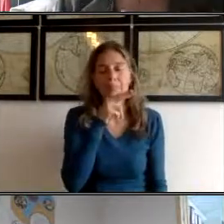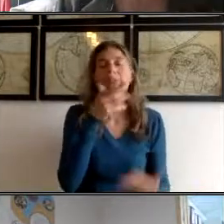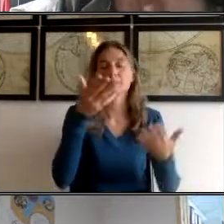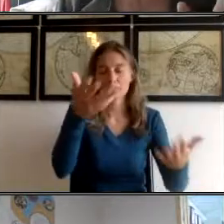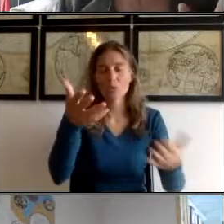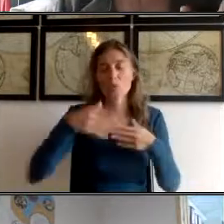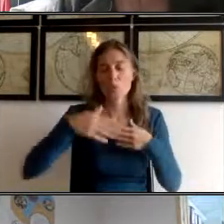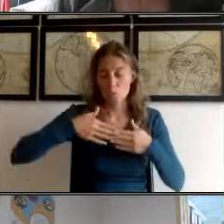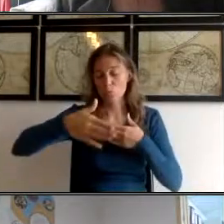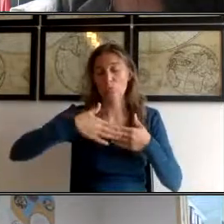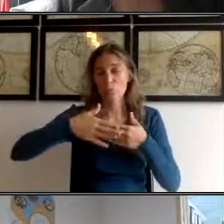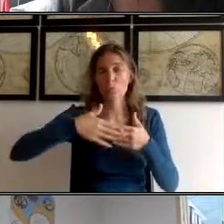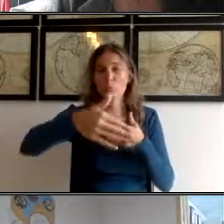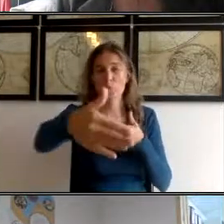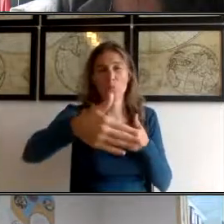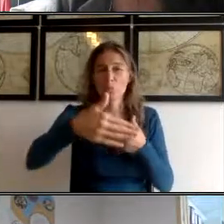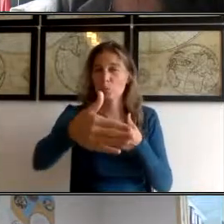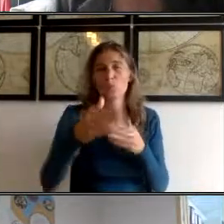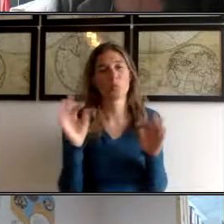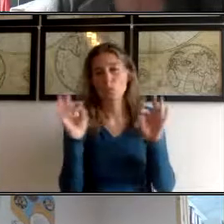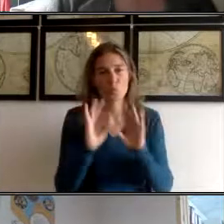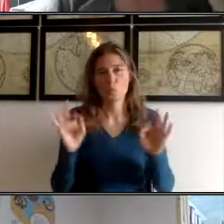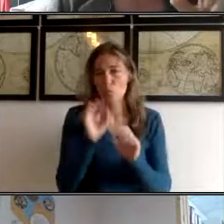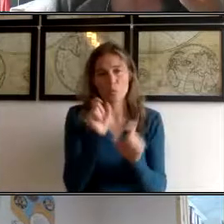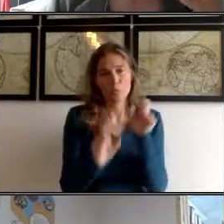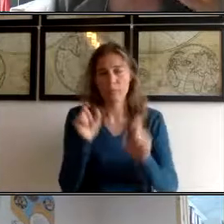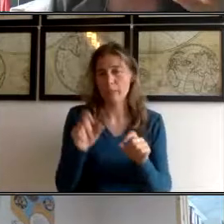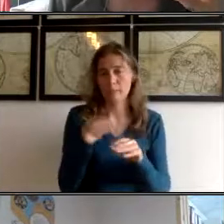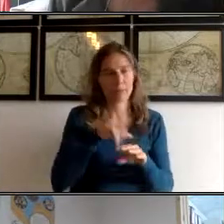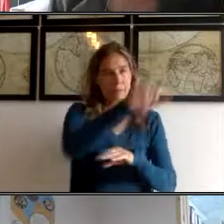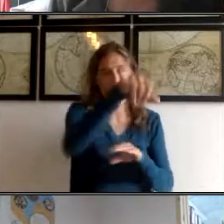people on volunteer programmes. Do you imagine as you look forward